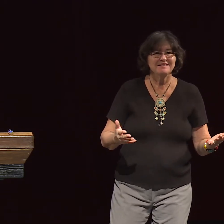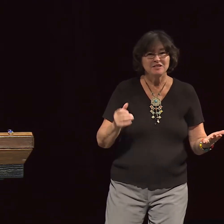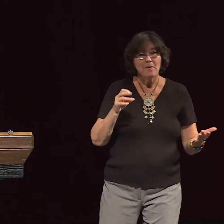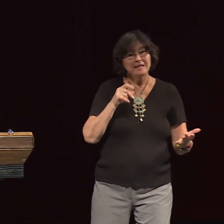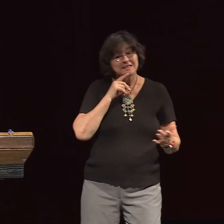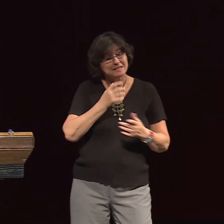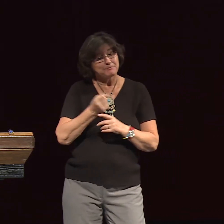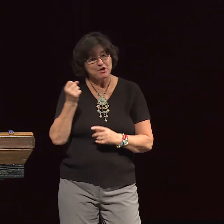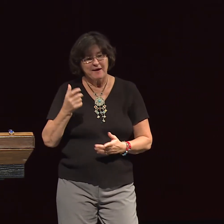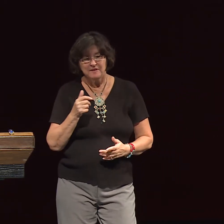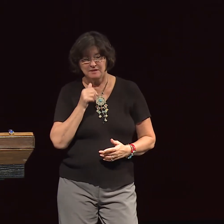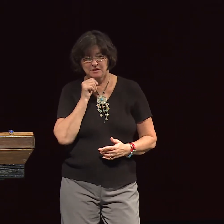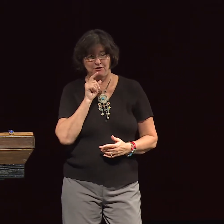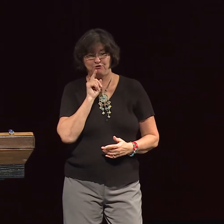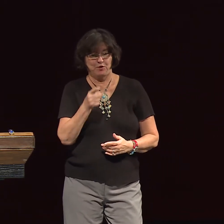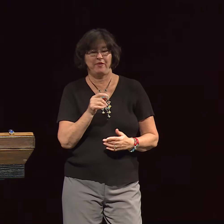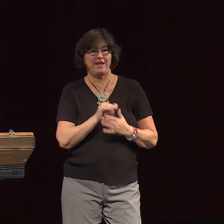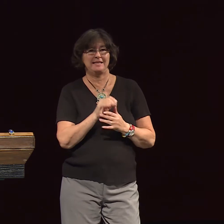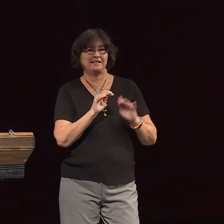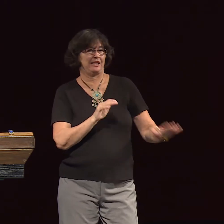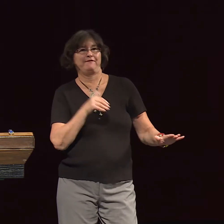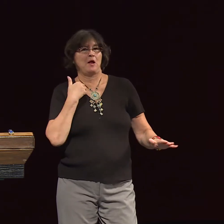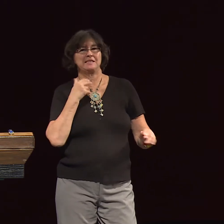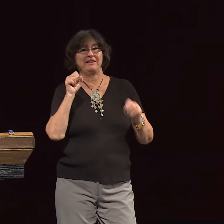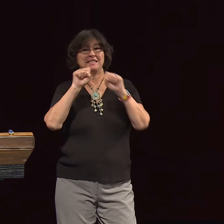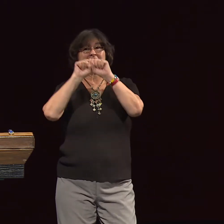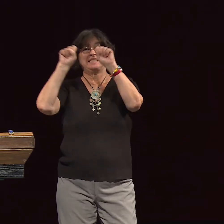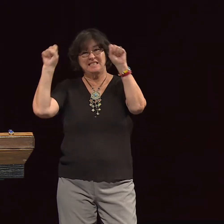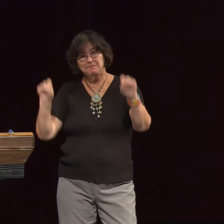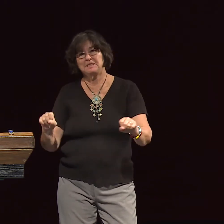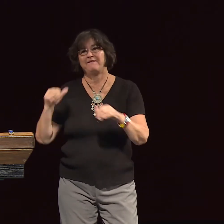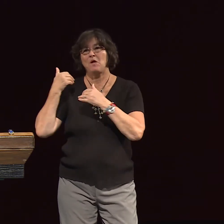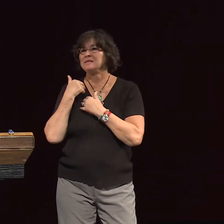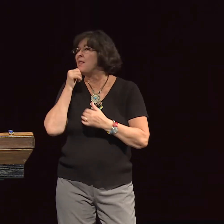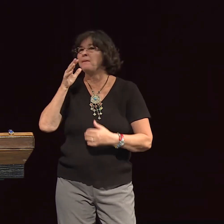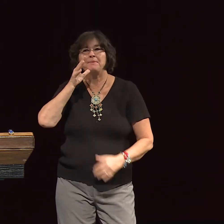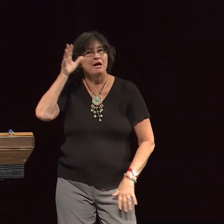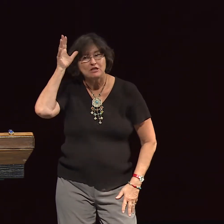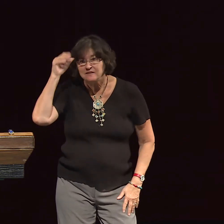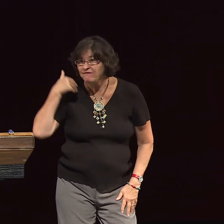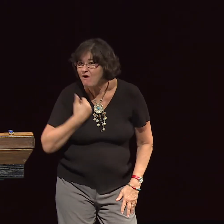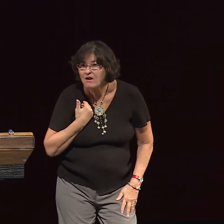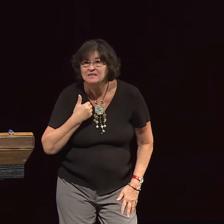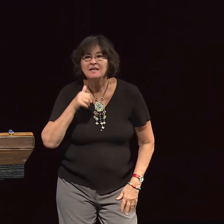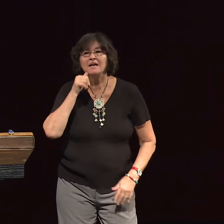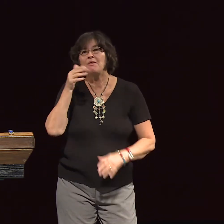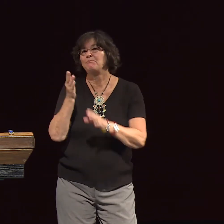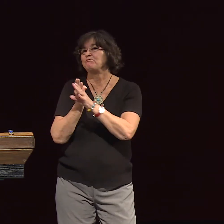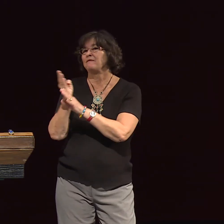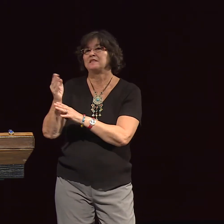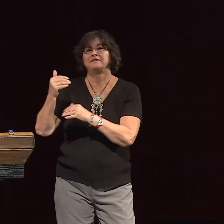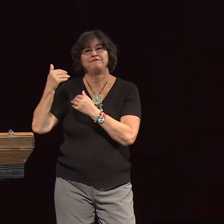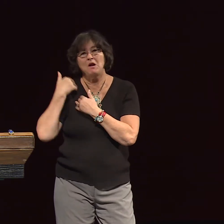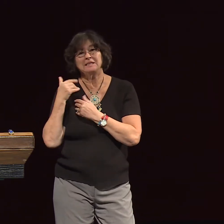if they don't have access to it? It's really a deprivation issue. It's the system's fault. It's not the parents' fault.